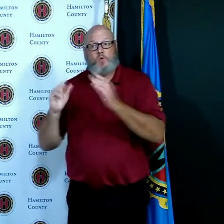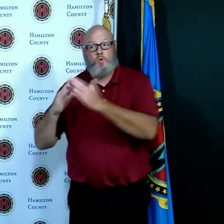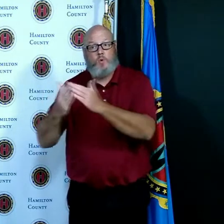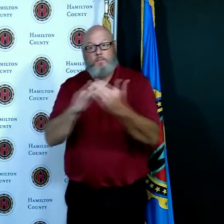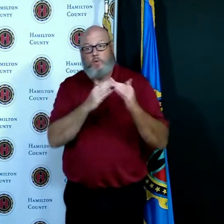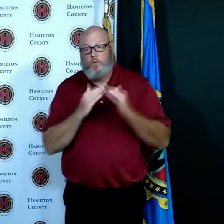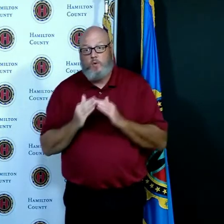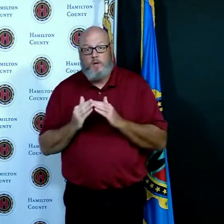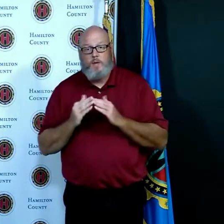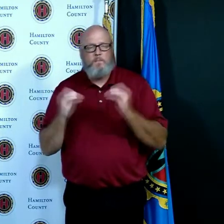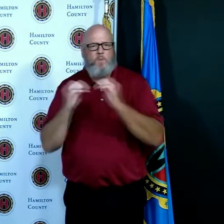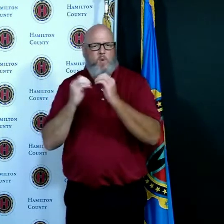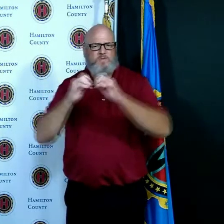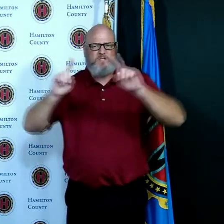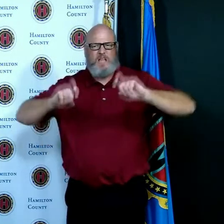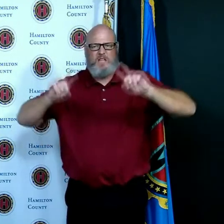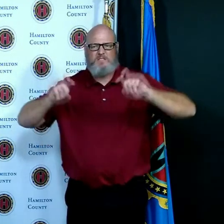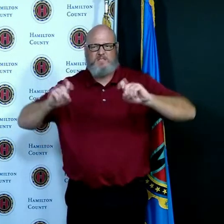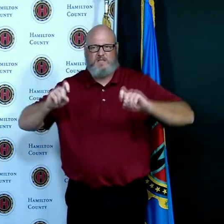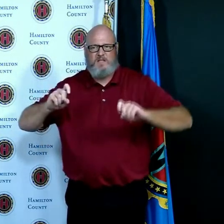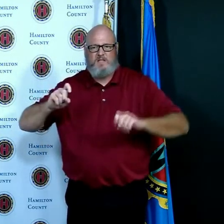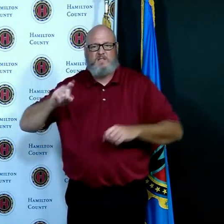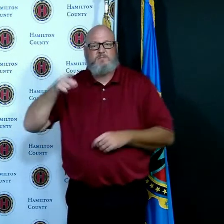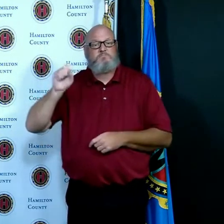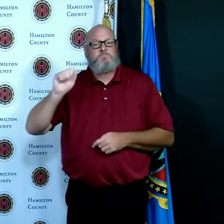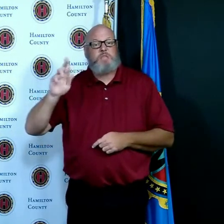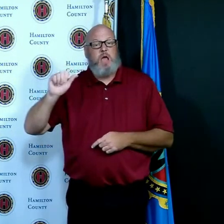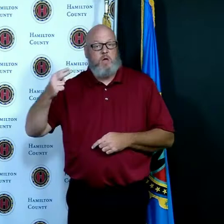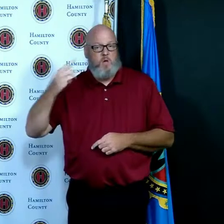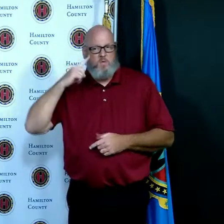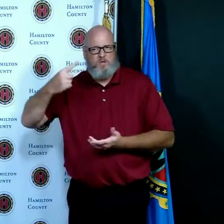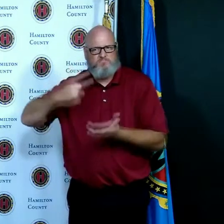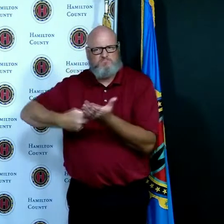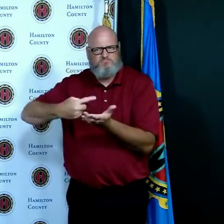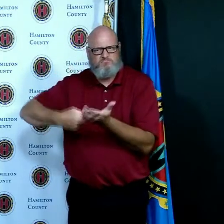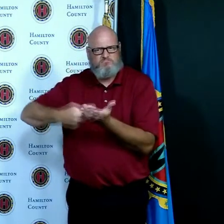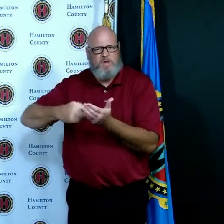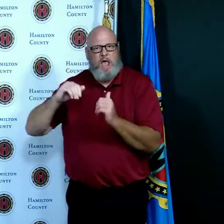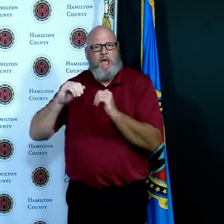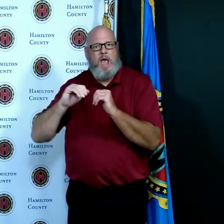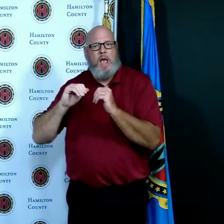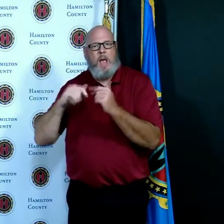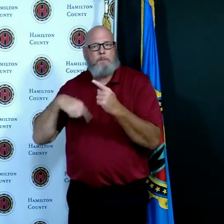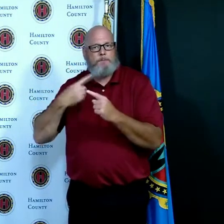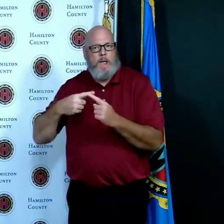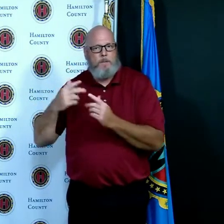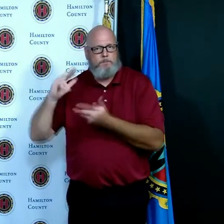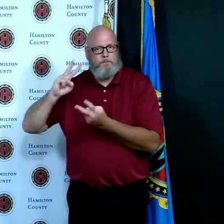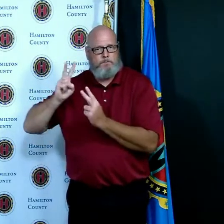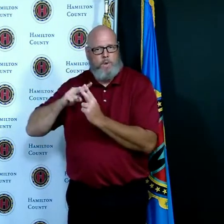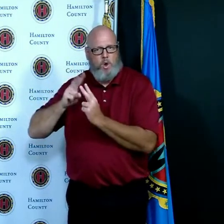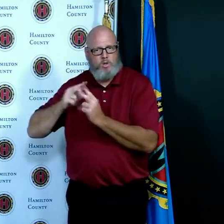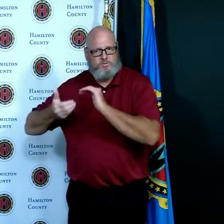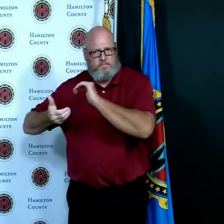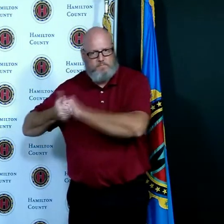Health Collab and the hospitals but localized communities that are requesting testing at certain sites in those